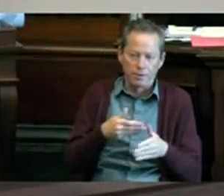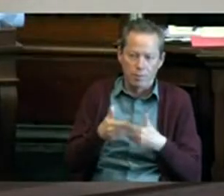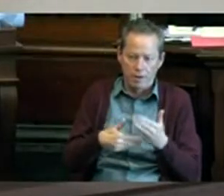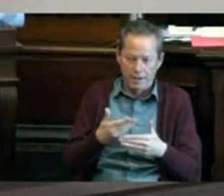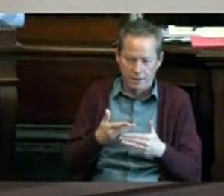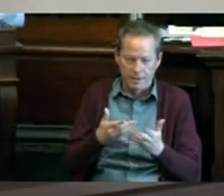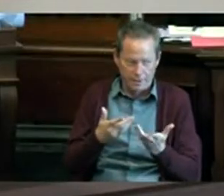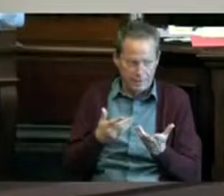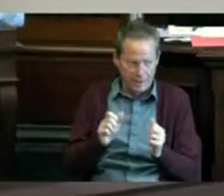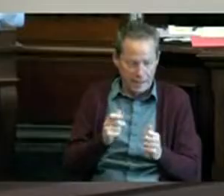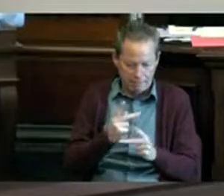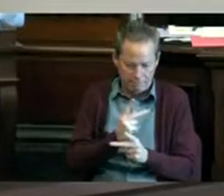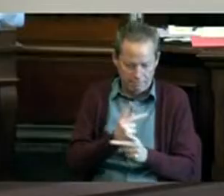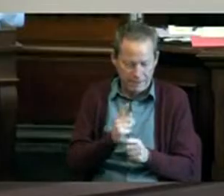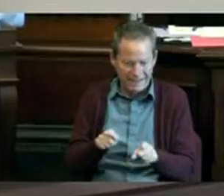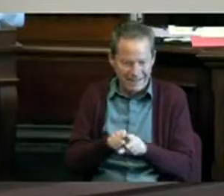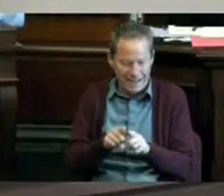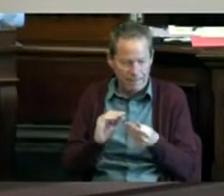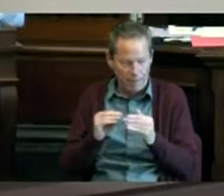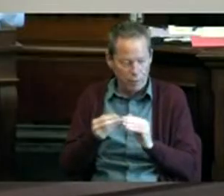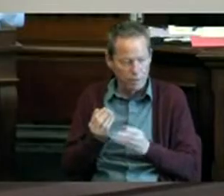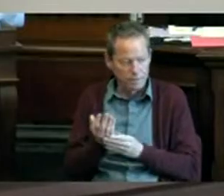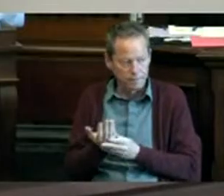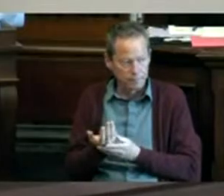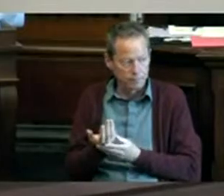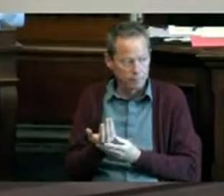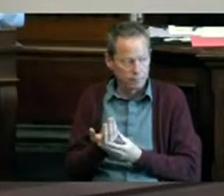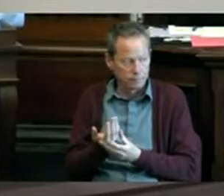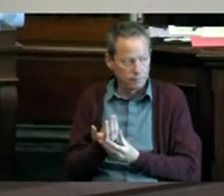approval that the city uses. Are